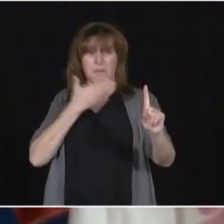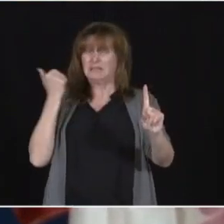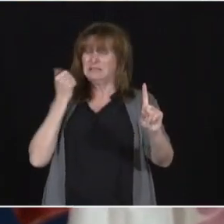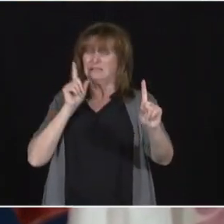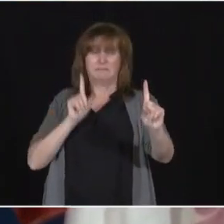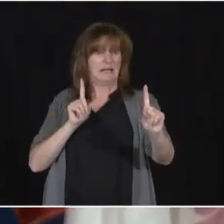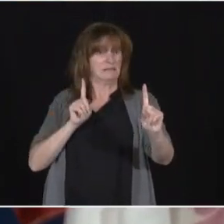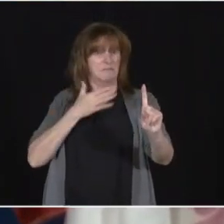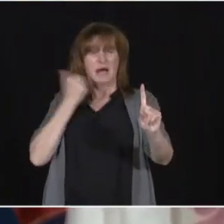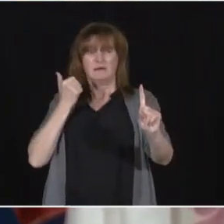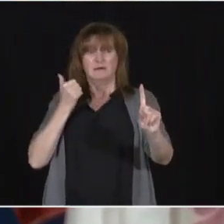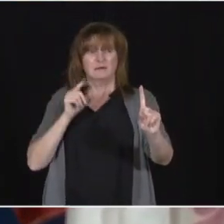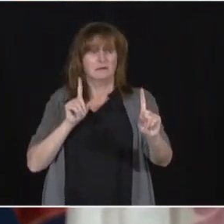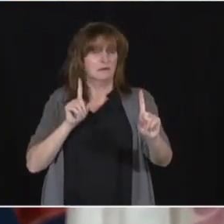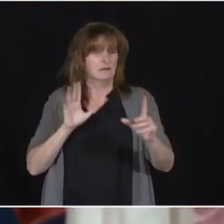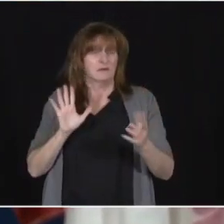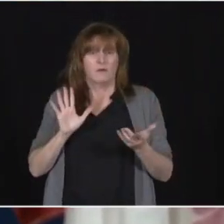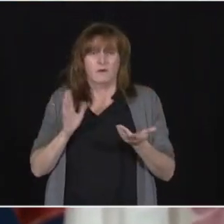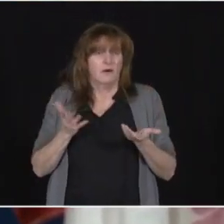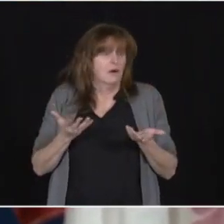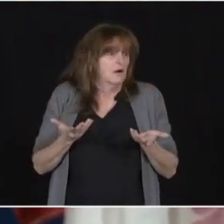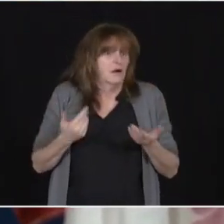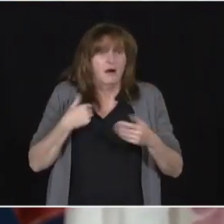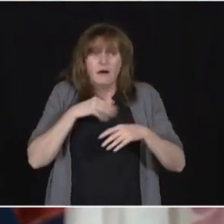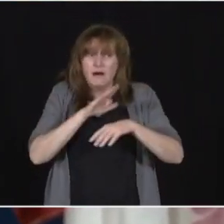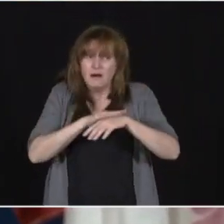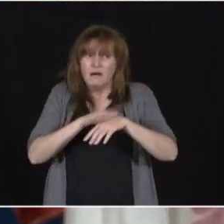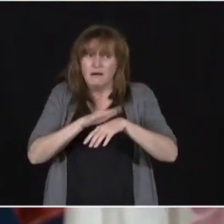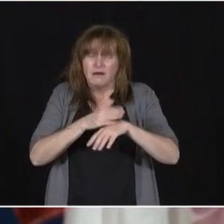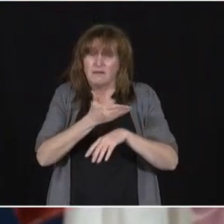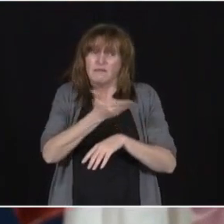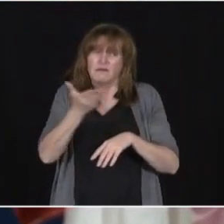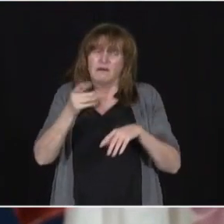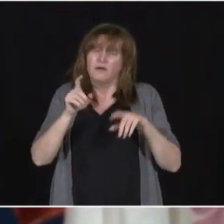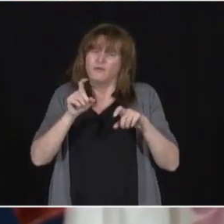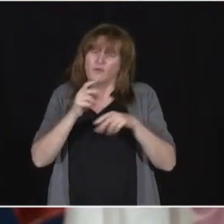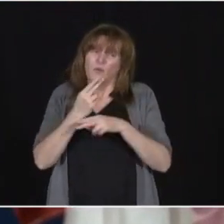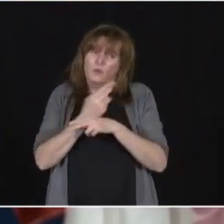wear a mask when possible. OK.